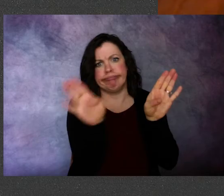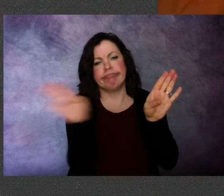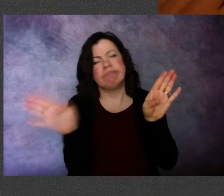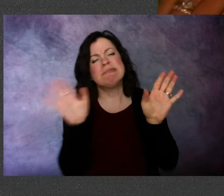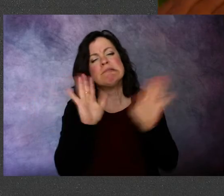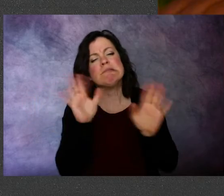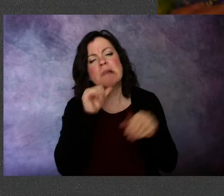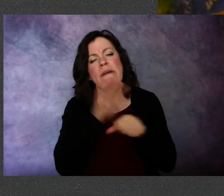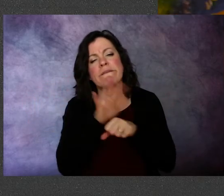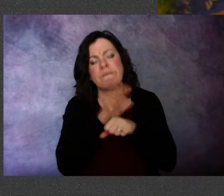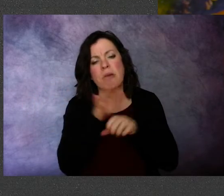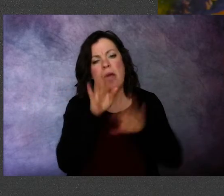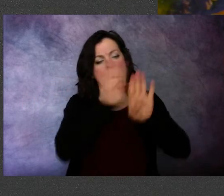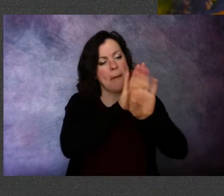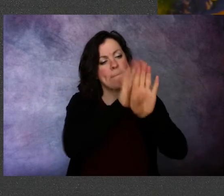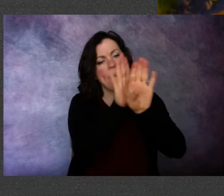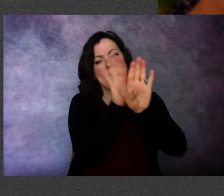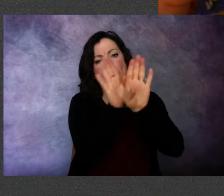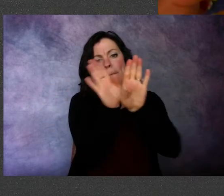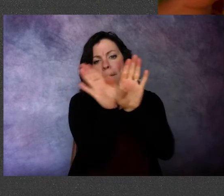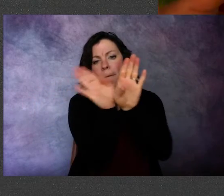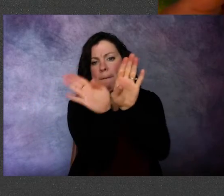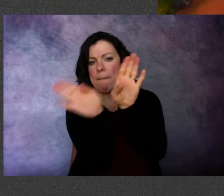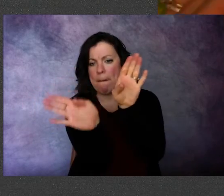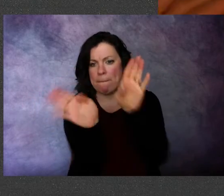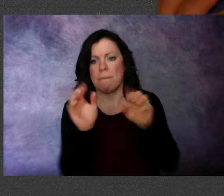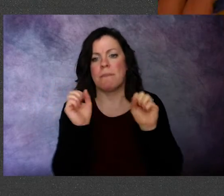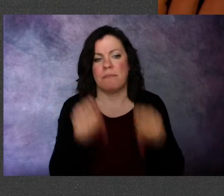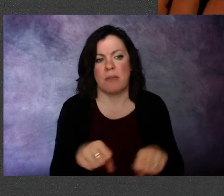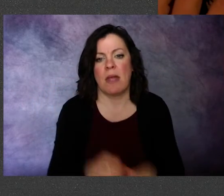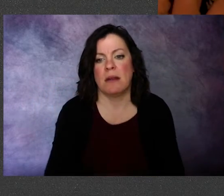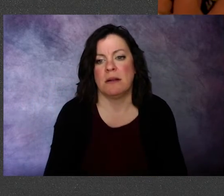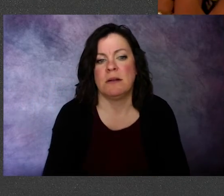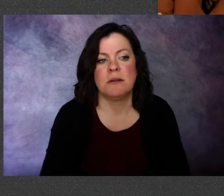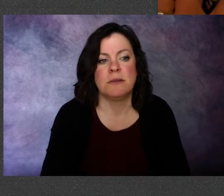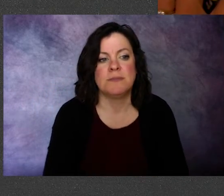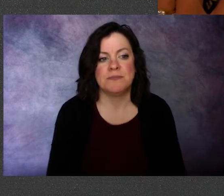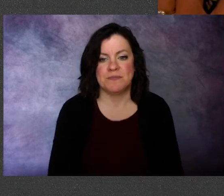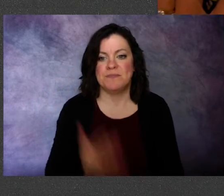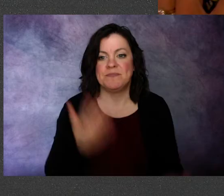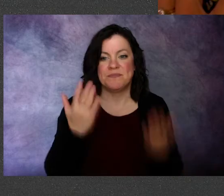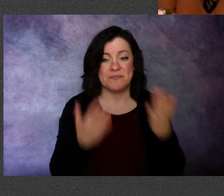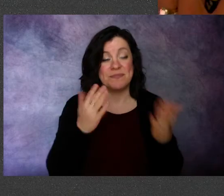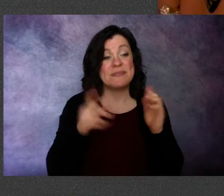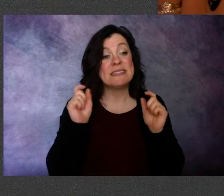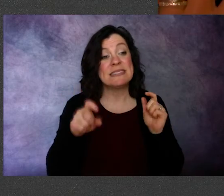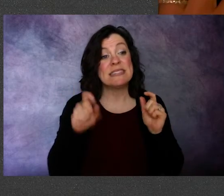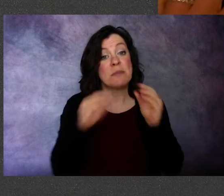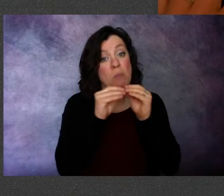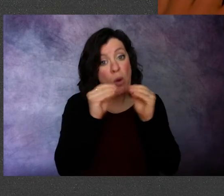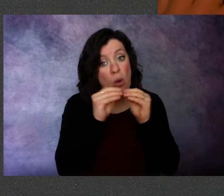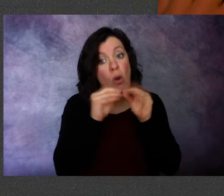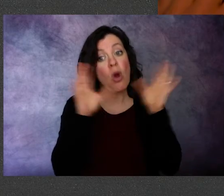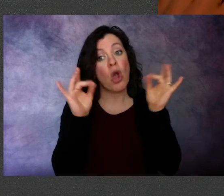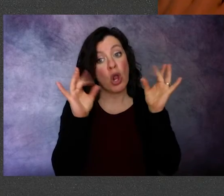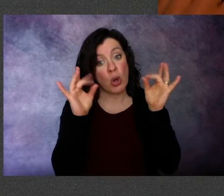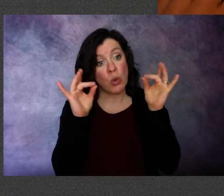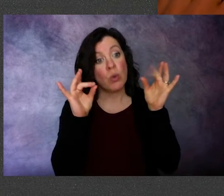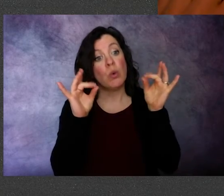All right, give it a little press. Now I gotta add more glue. It's like a glue sandwich. Paper, glue, paper, glue.